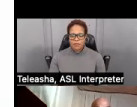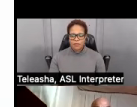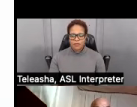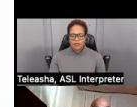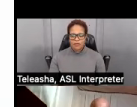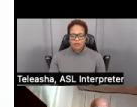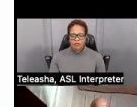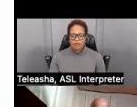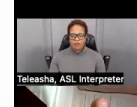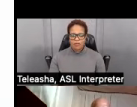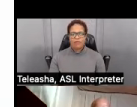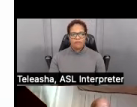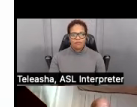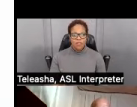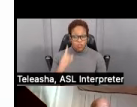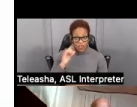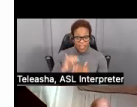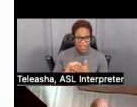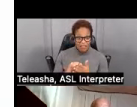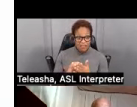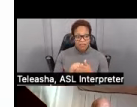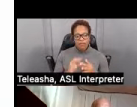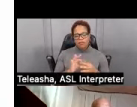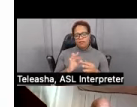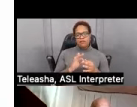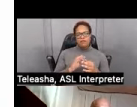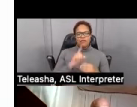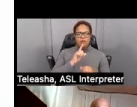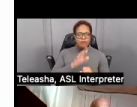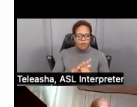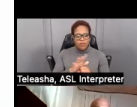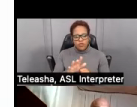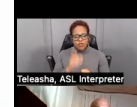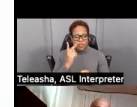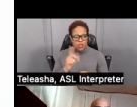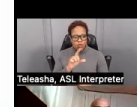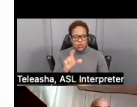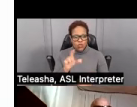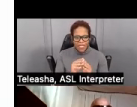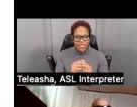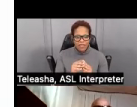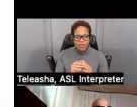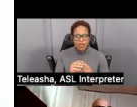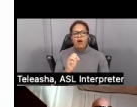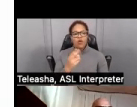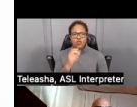[Narrator] A question about in Spanish text. You hear that? [Cindy] Thomas, we're seeing your Zoom meeting screen right now. Okay, so you don't hear the?